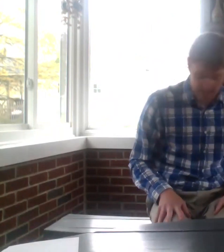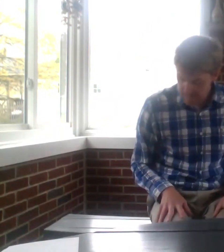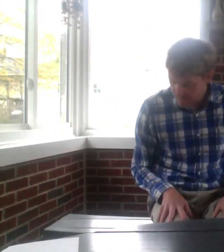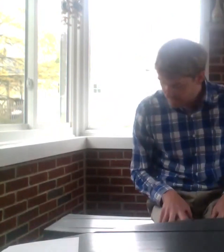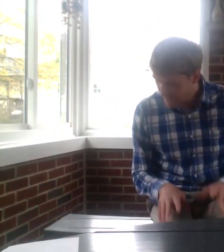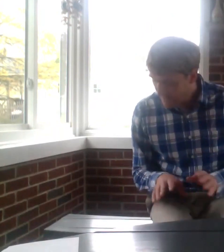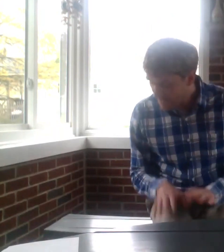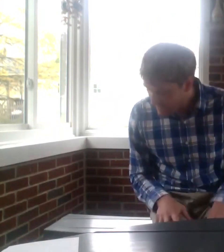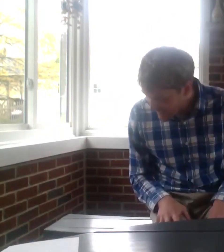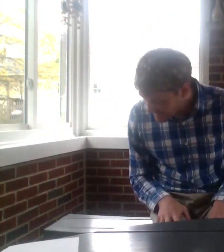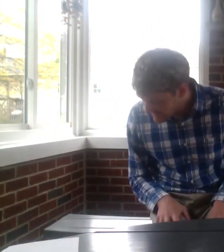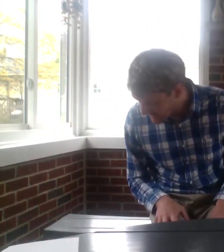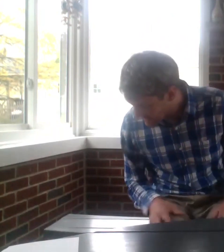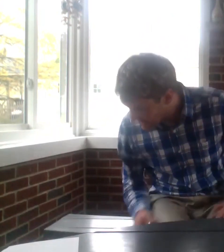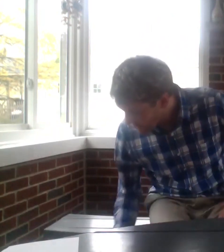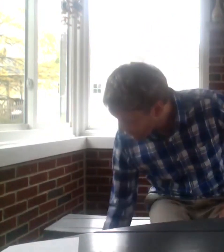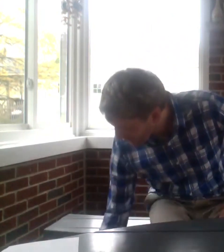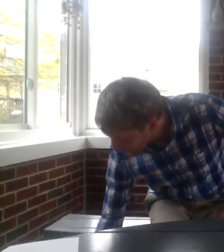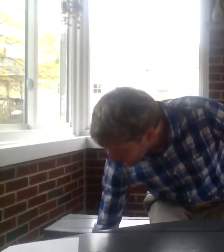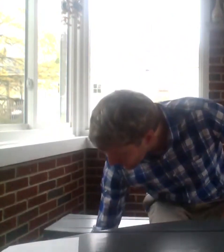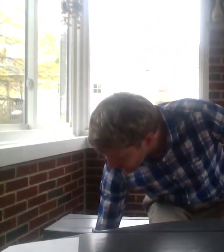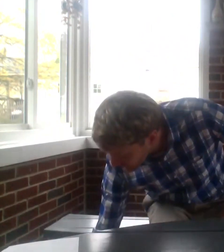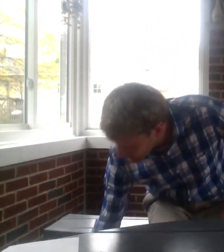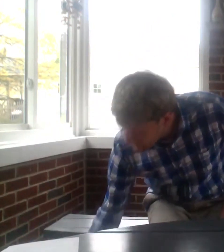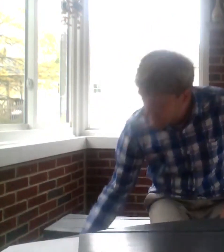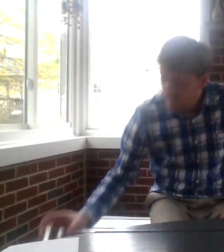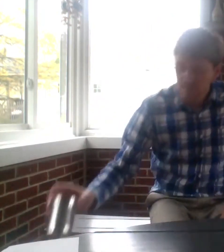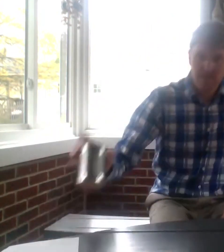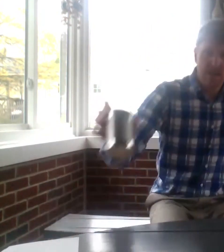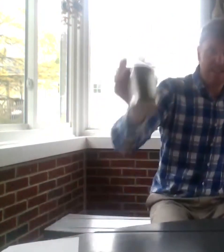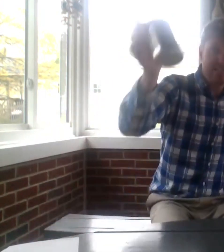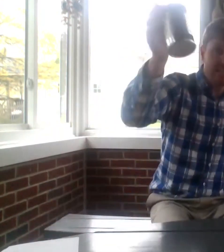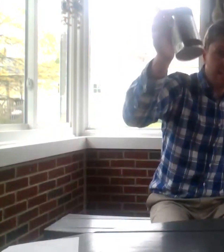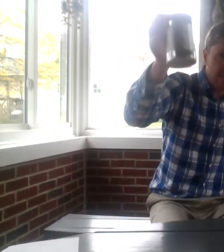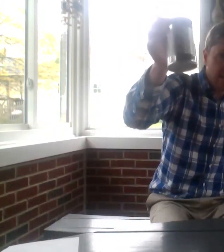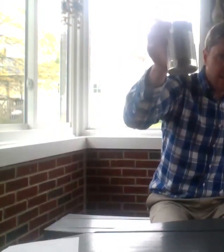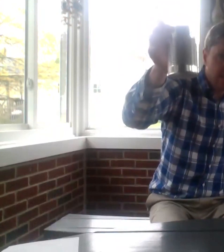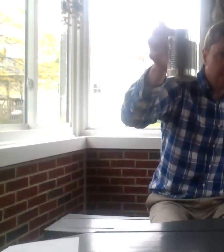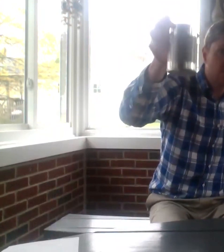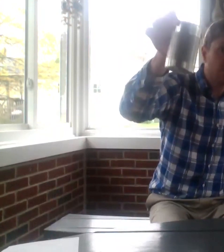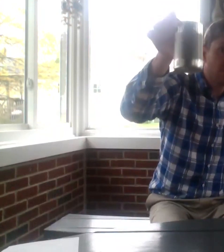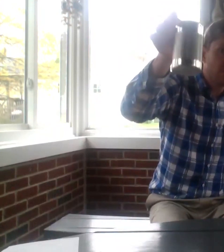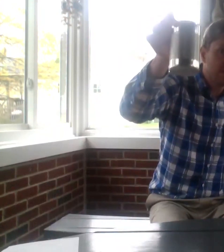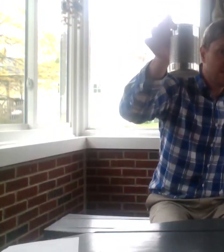so those that didn't know what a tin can was here's our tin can. Good.